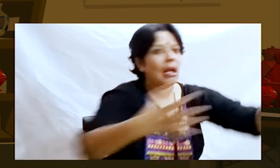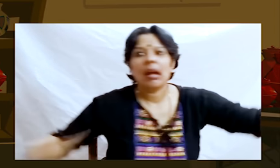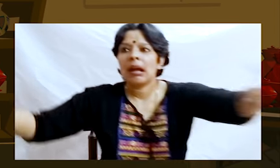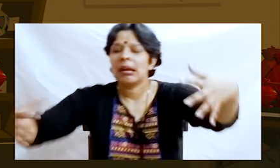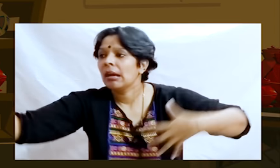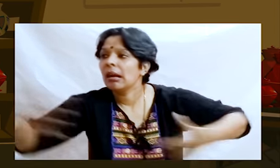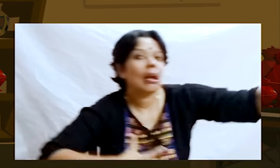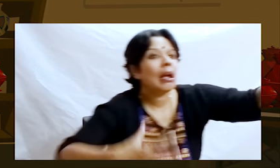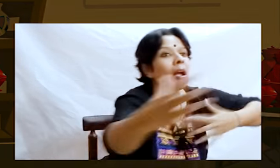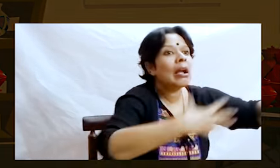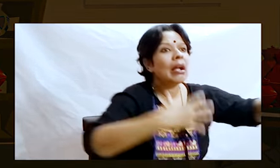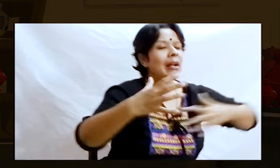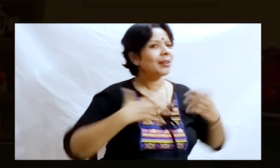you